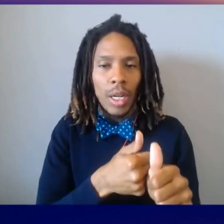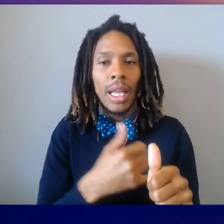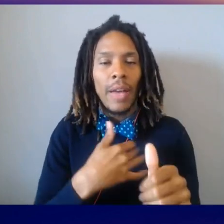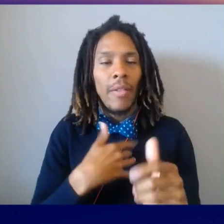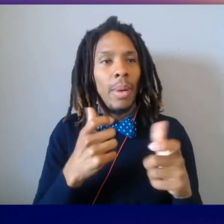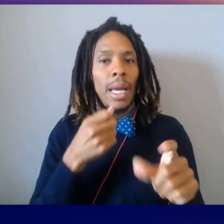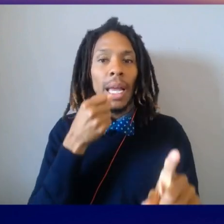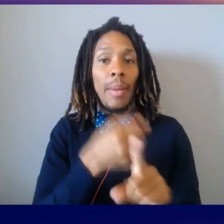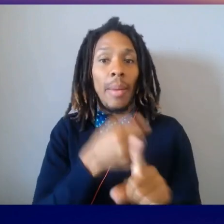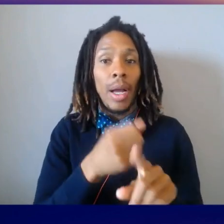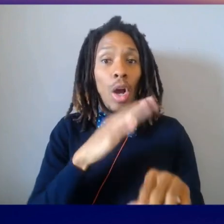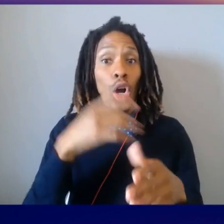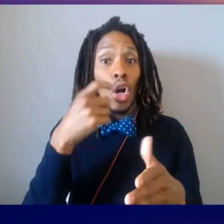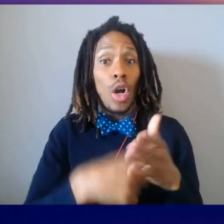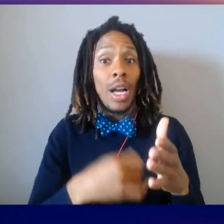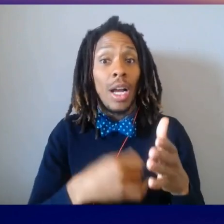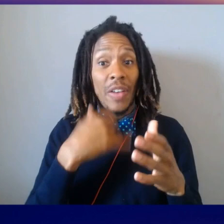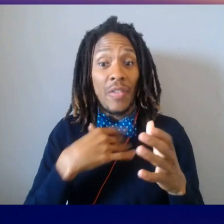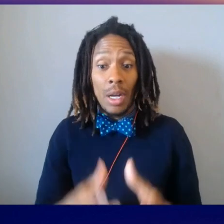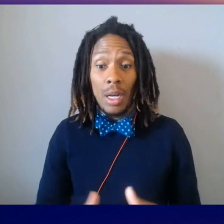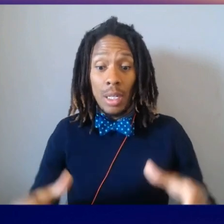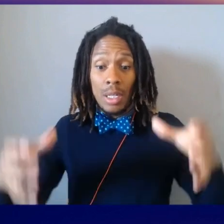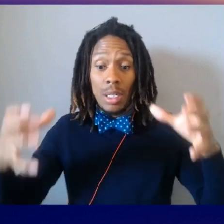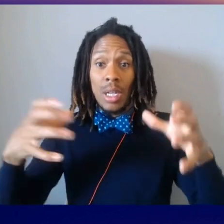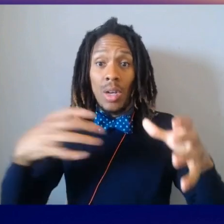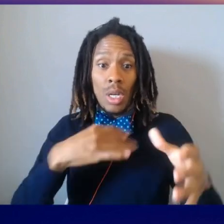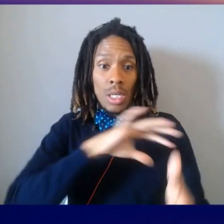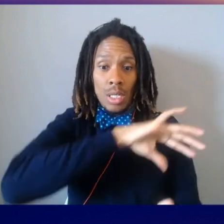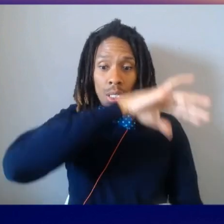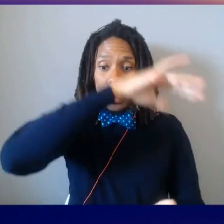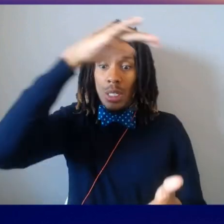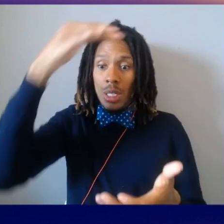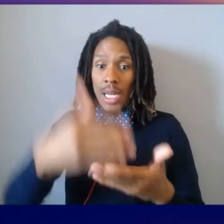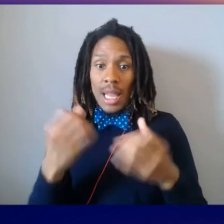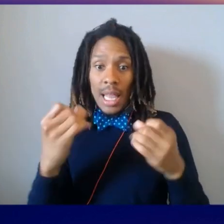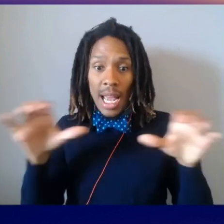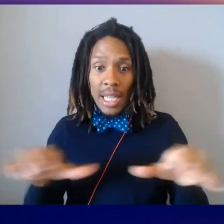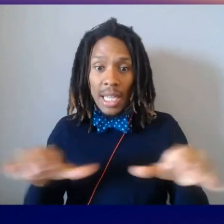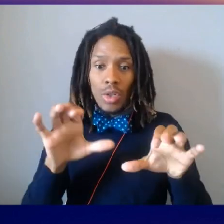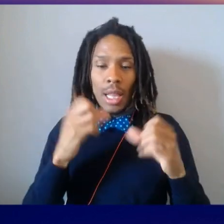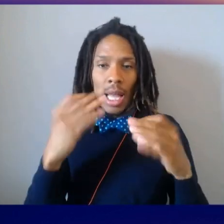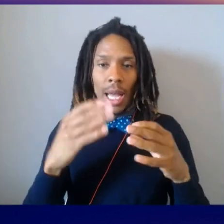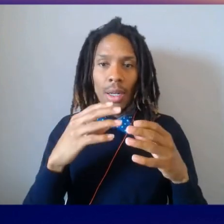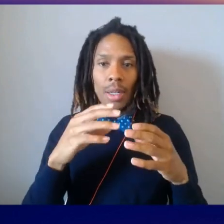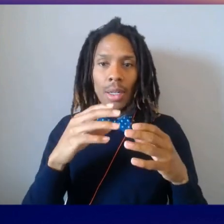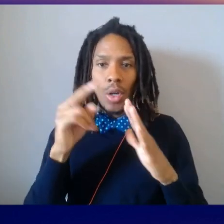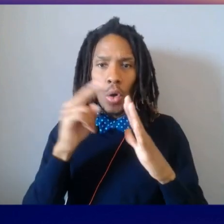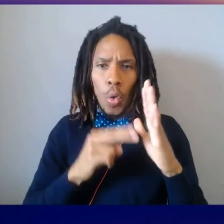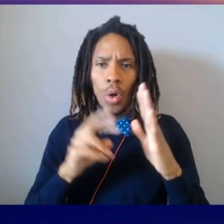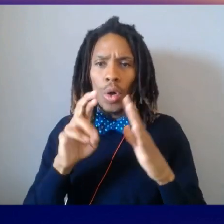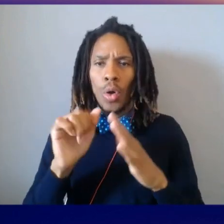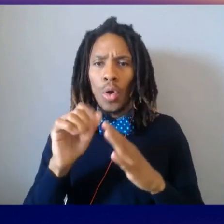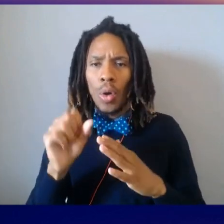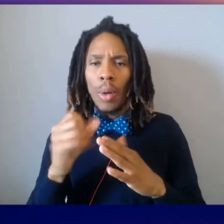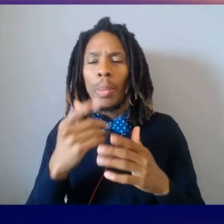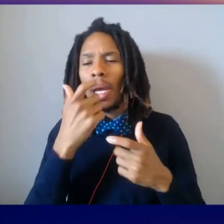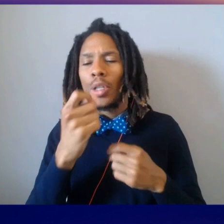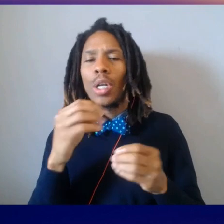because if you have a bucket with high activity that is doing a lot of reads. Maybe, you don't care about the reads. Maybe, you're more interested on the mutating changes,